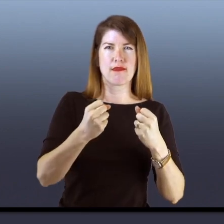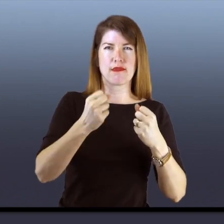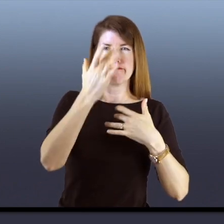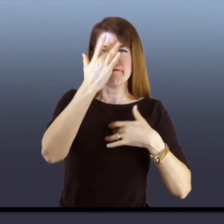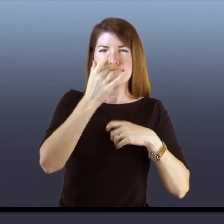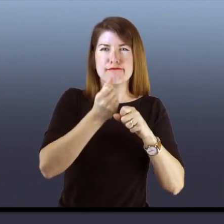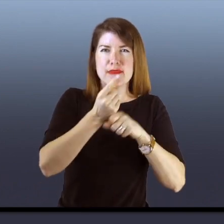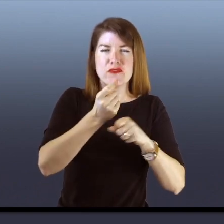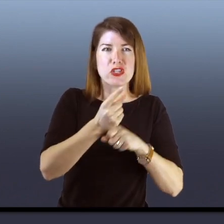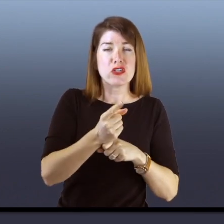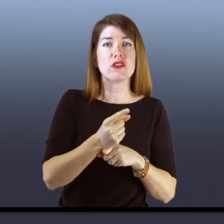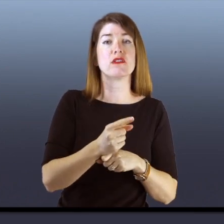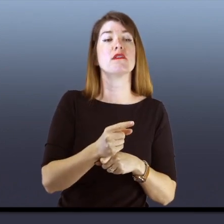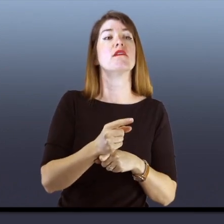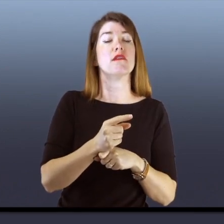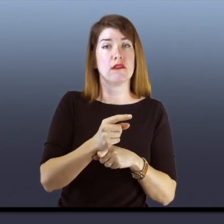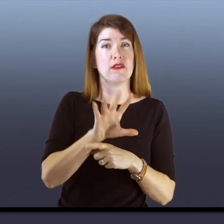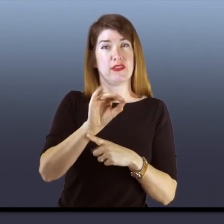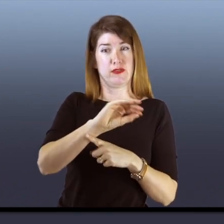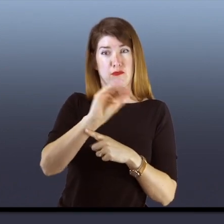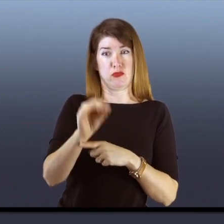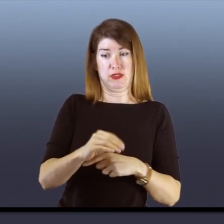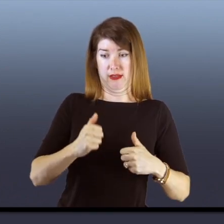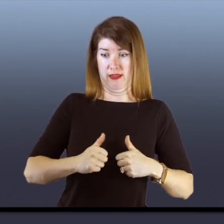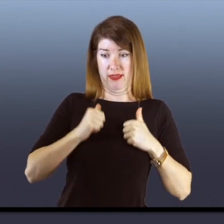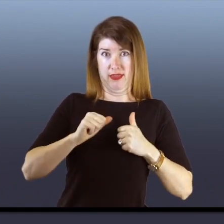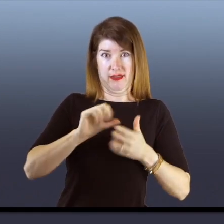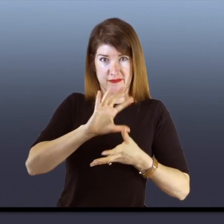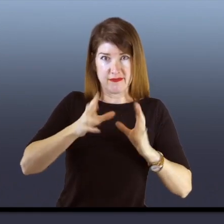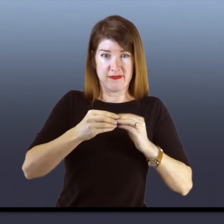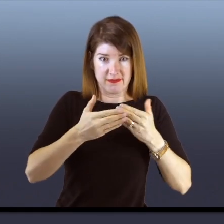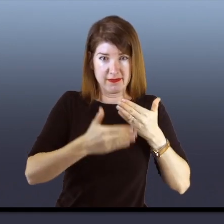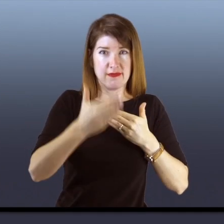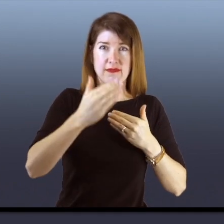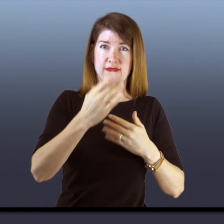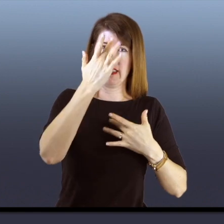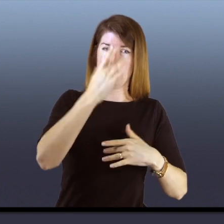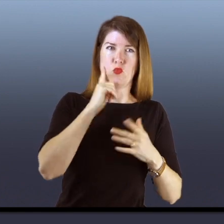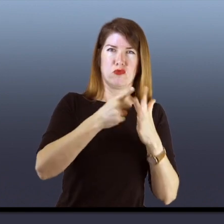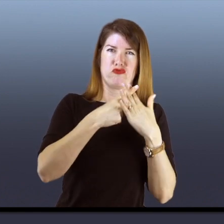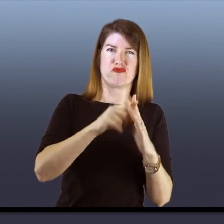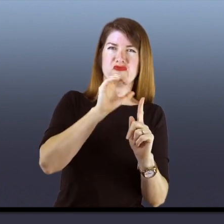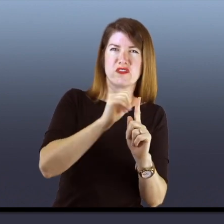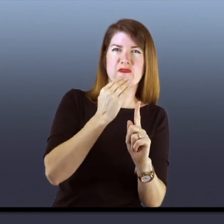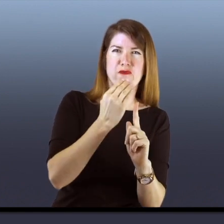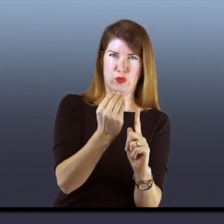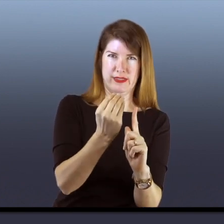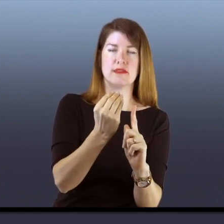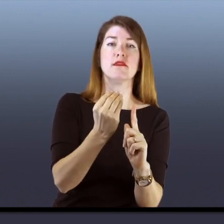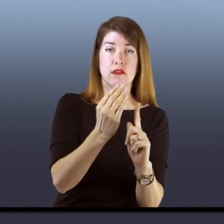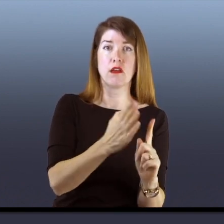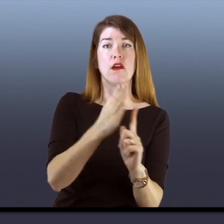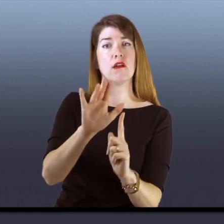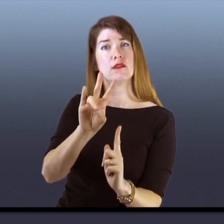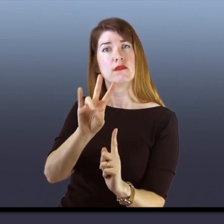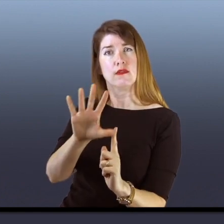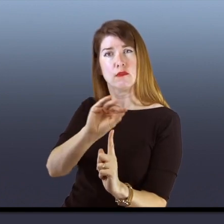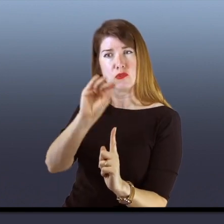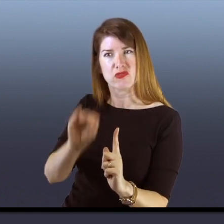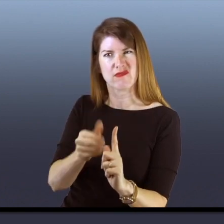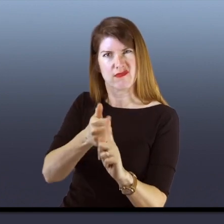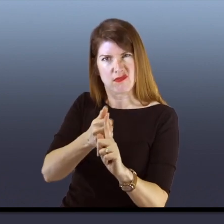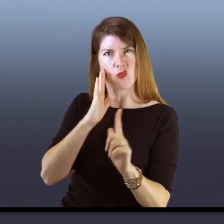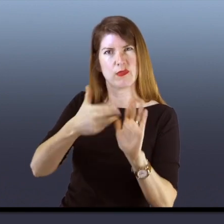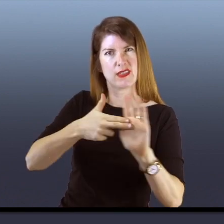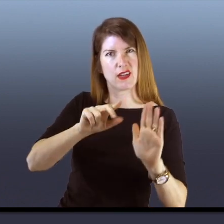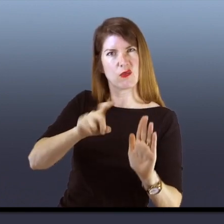50% of lifetime mental illness will begin by age 14, and 75% will be diagnosed by age 24.